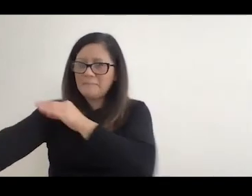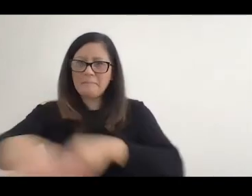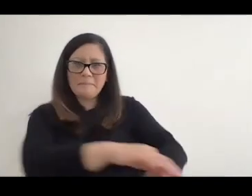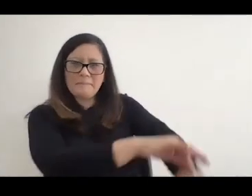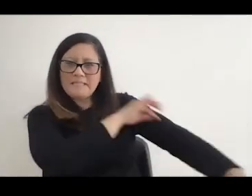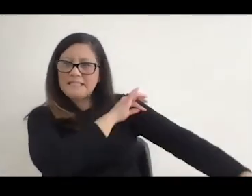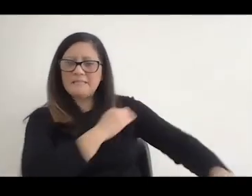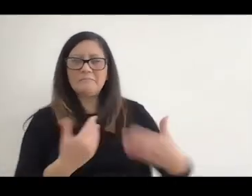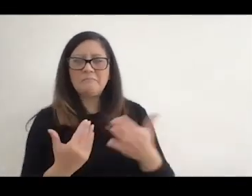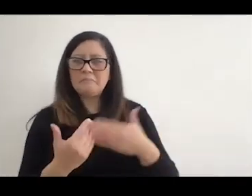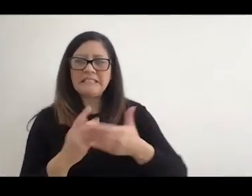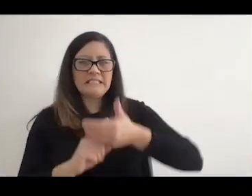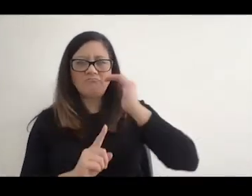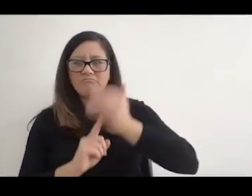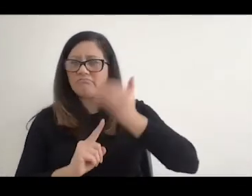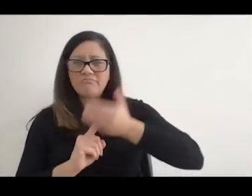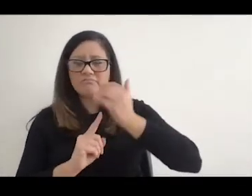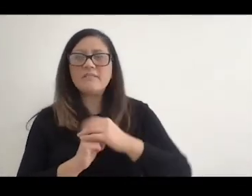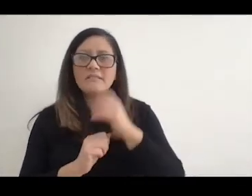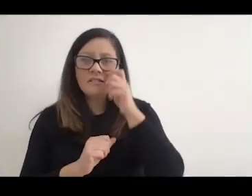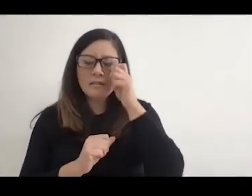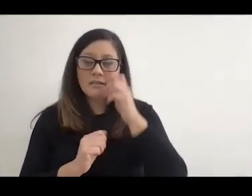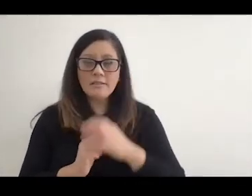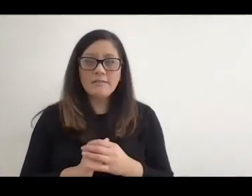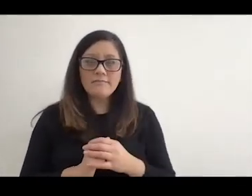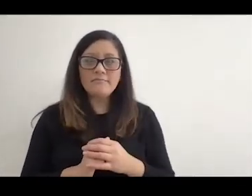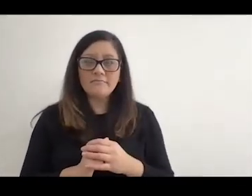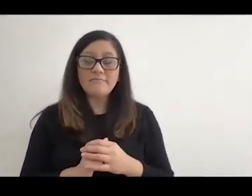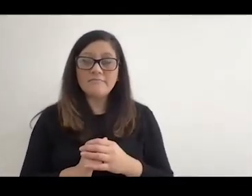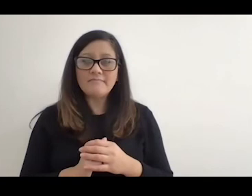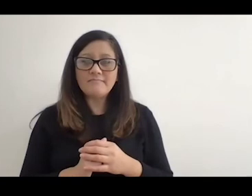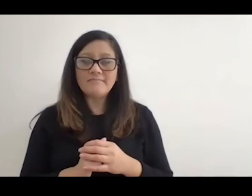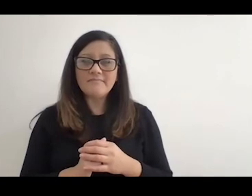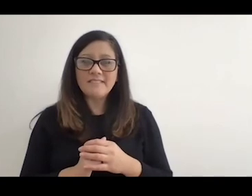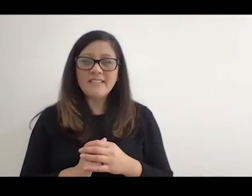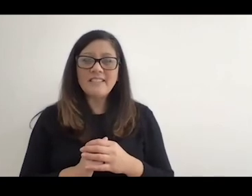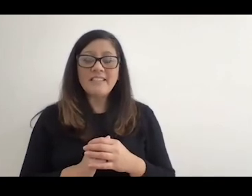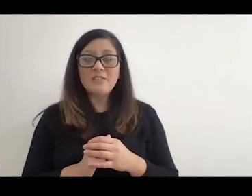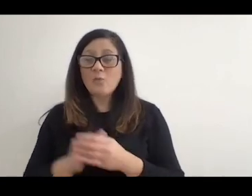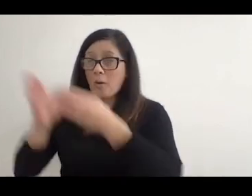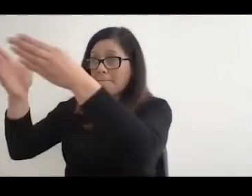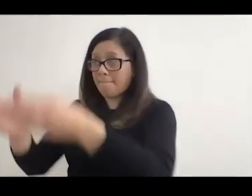wrist all the way down. So then it's basically you sit it over the person's head.